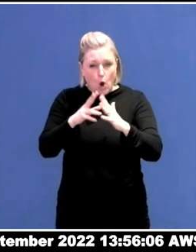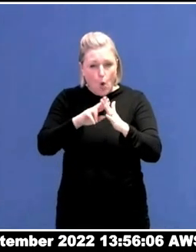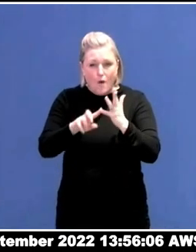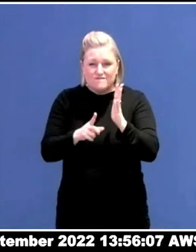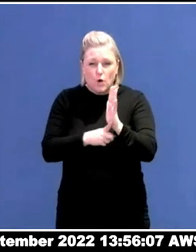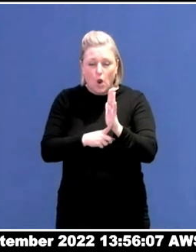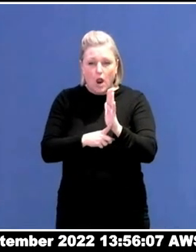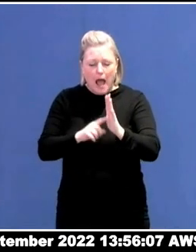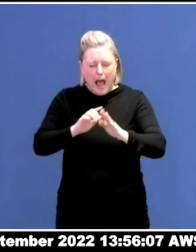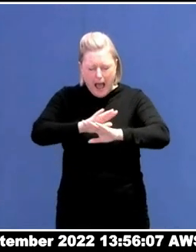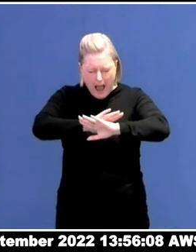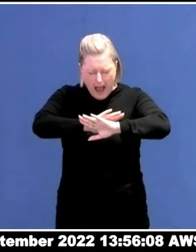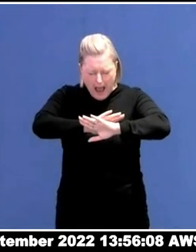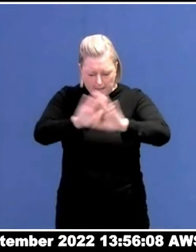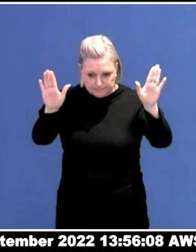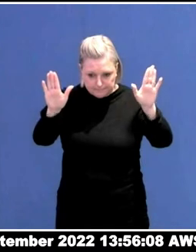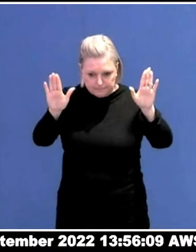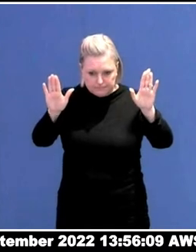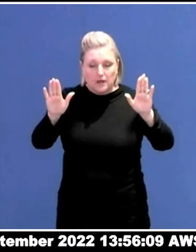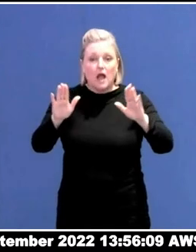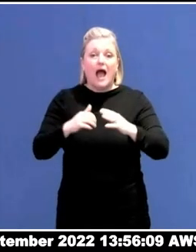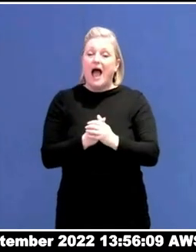Custodial Services in WA has been saying this for years.